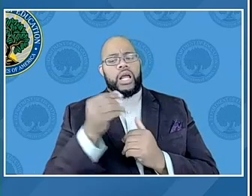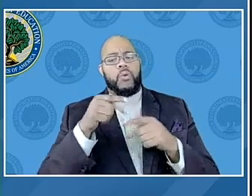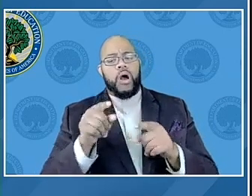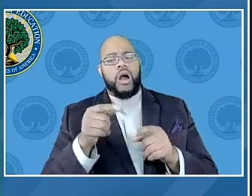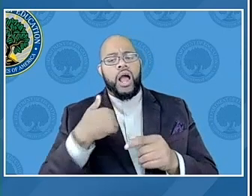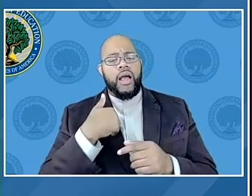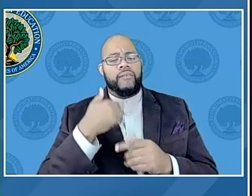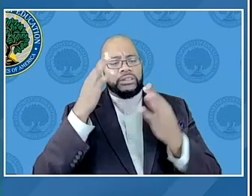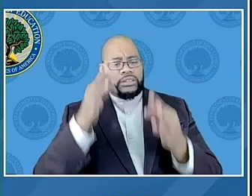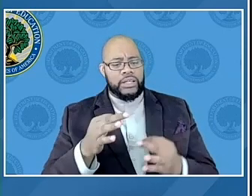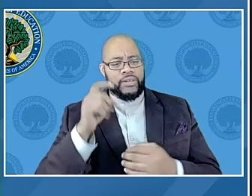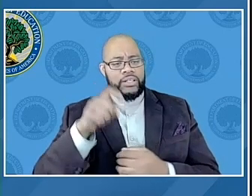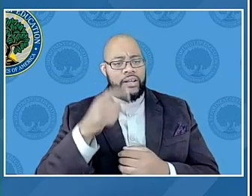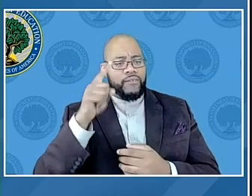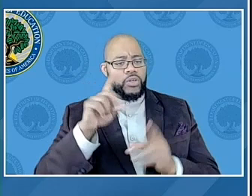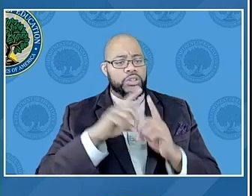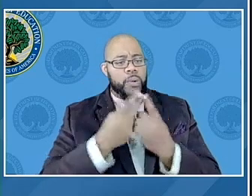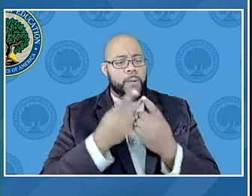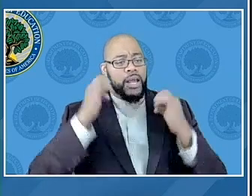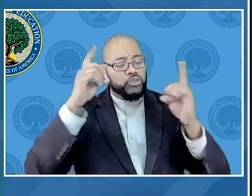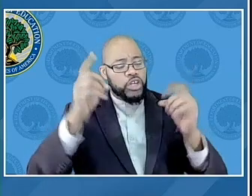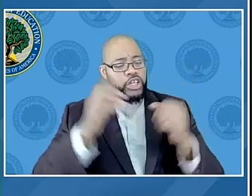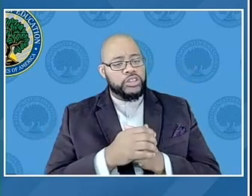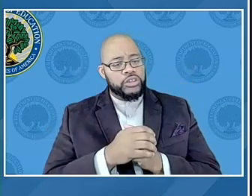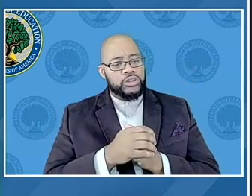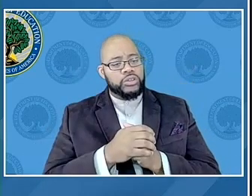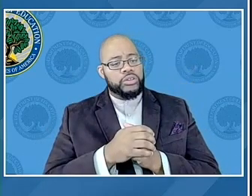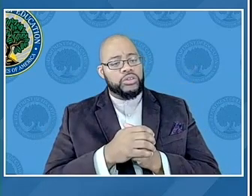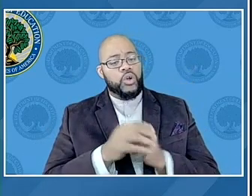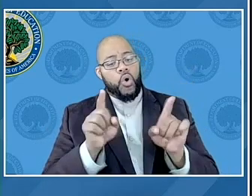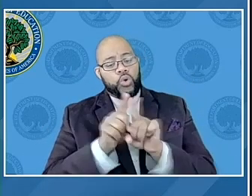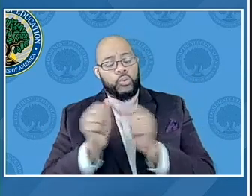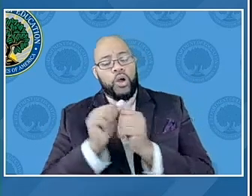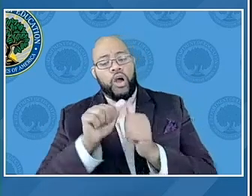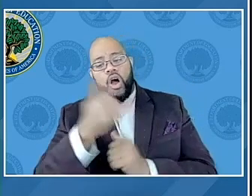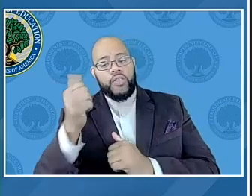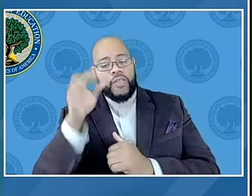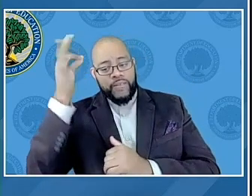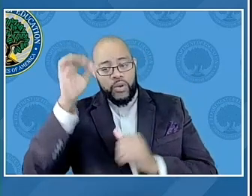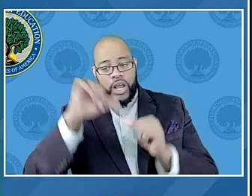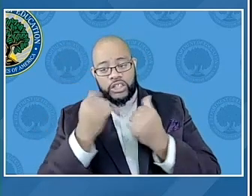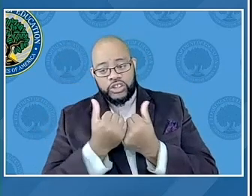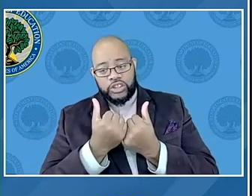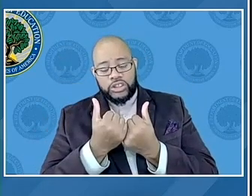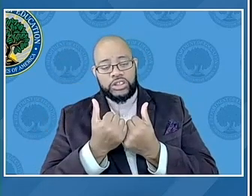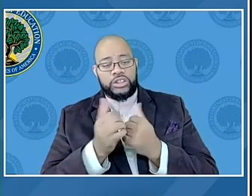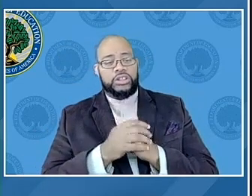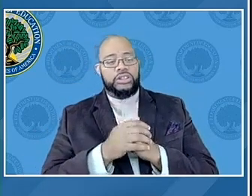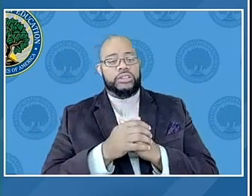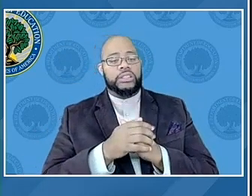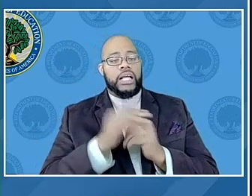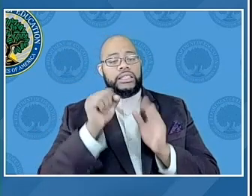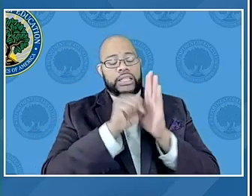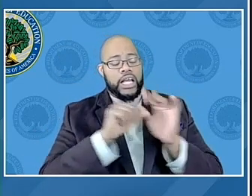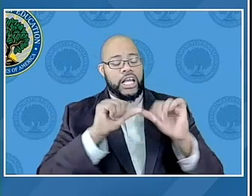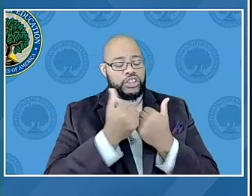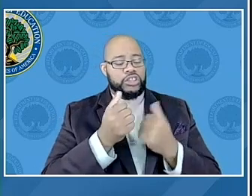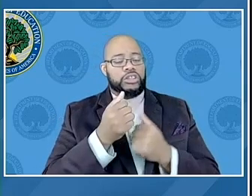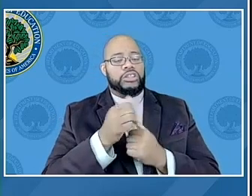need for the Department of Education, along with other Federal agencies and state agencies to keep a close eye on